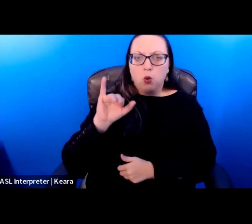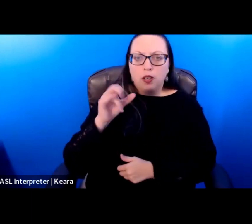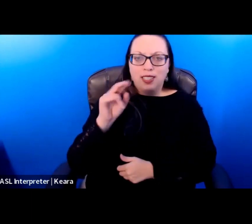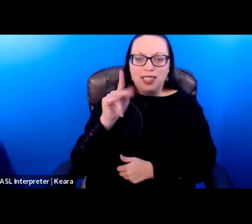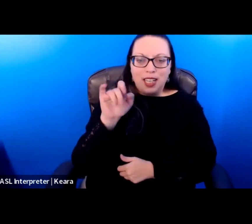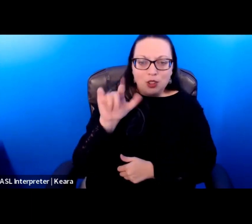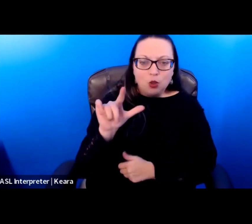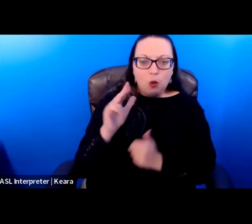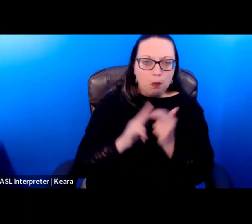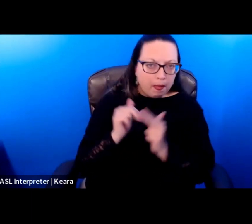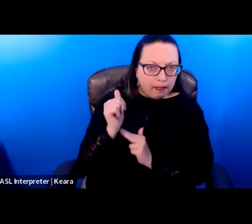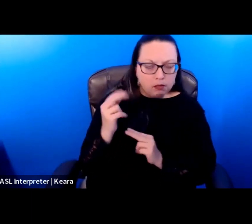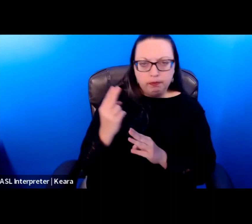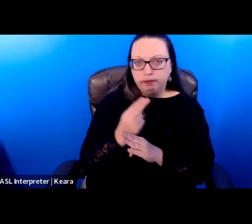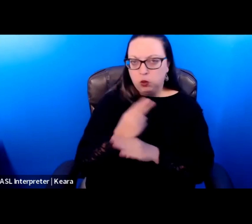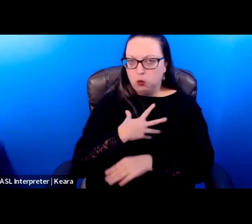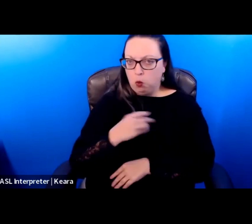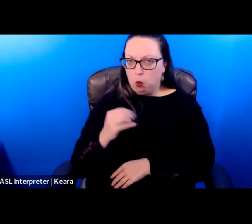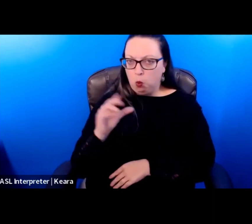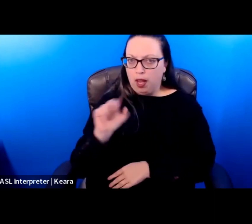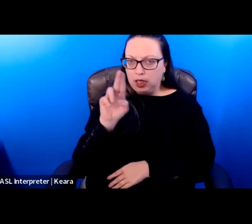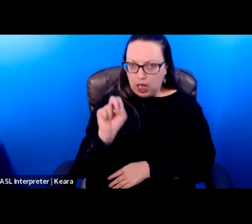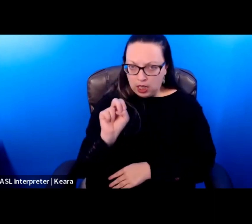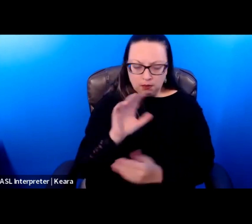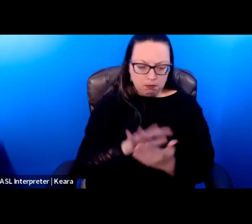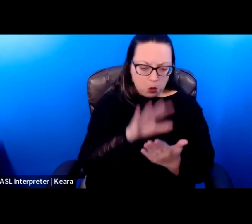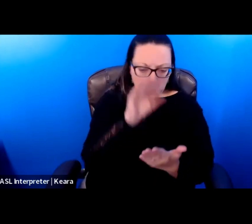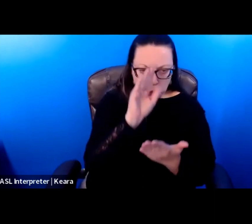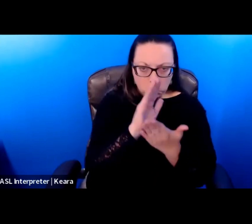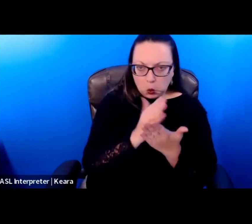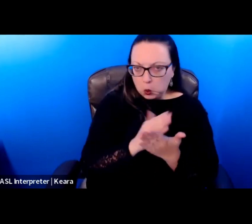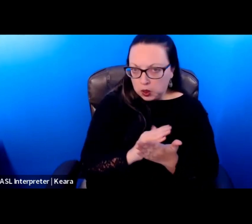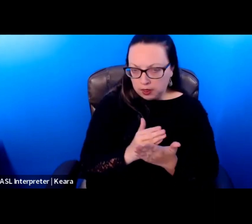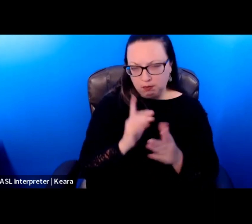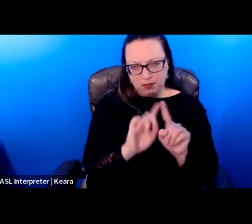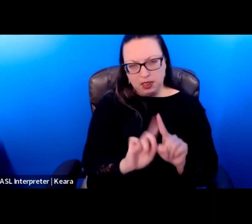cane, learn cooking, different types of skills. And once I went